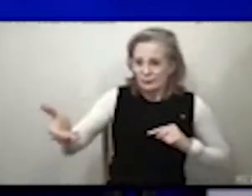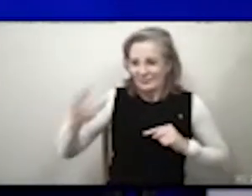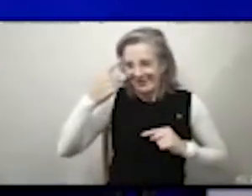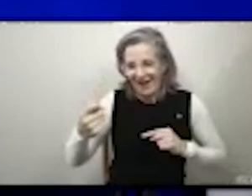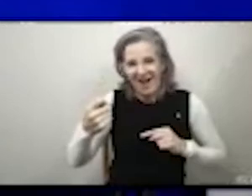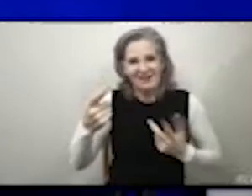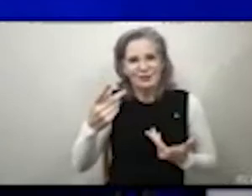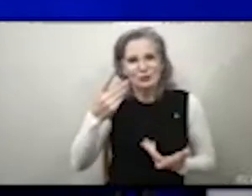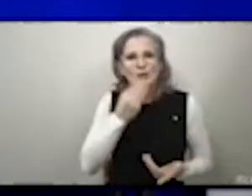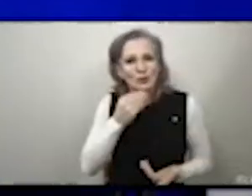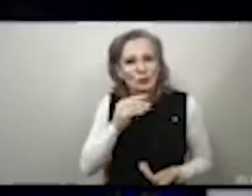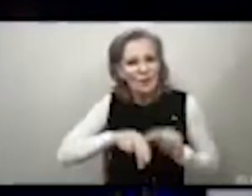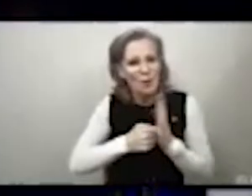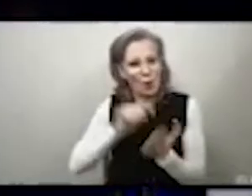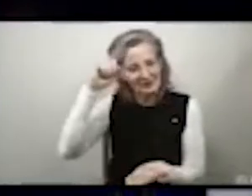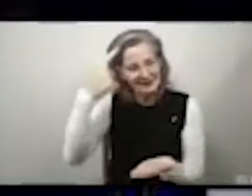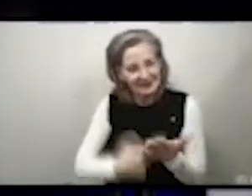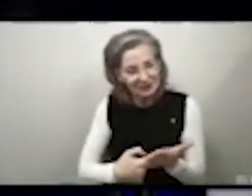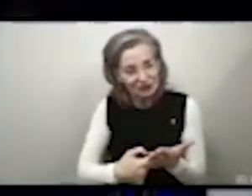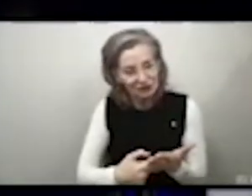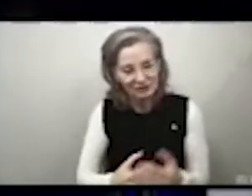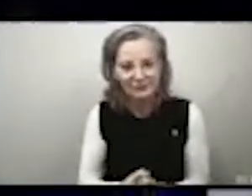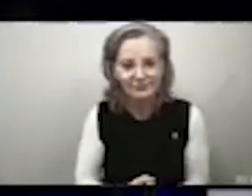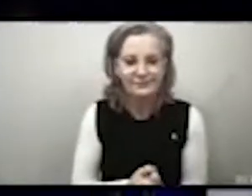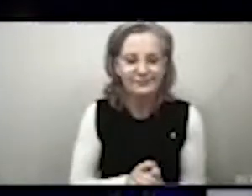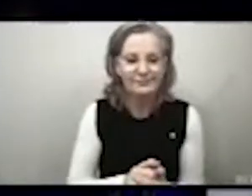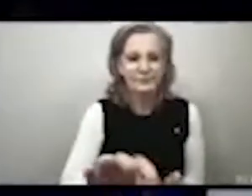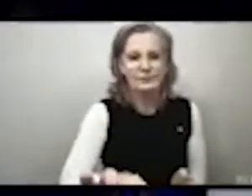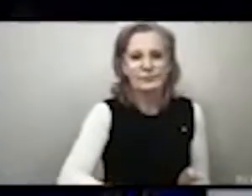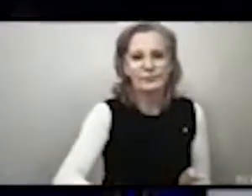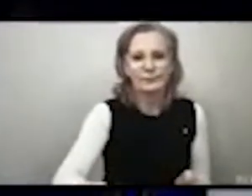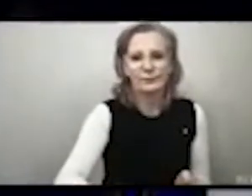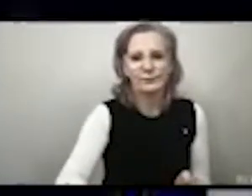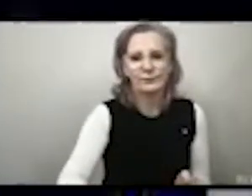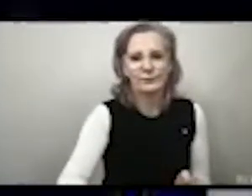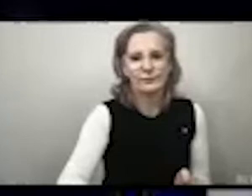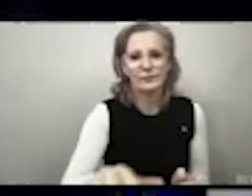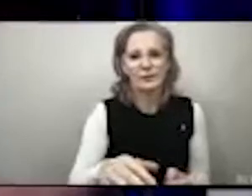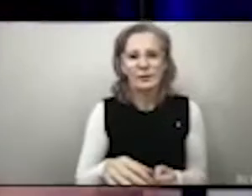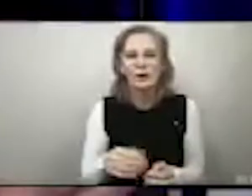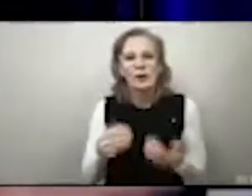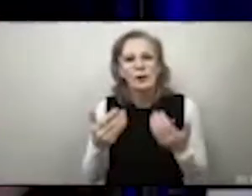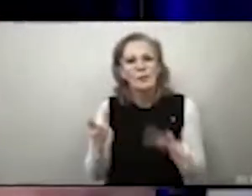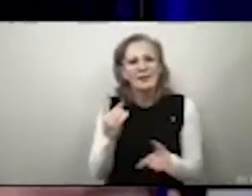Just on the point that in a different way, you've both been talking about - Ian if I can ask you this? I was listening to a discussion the